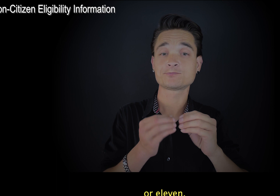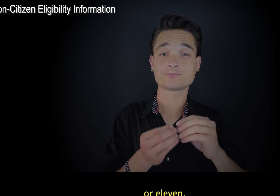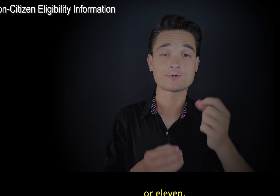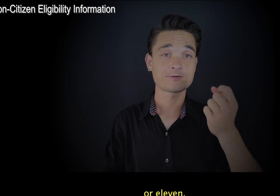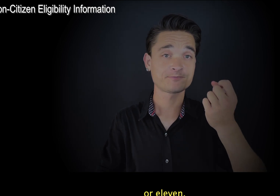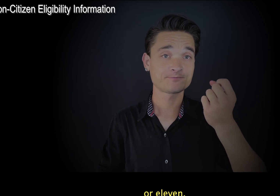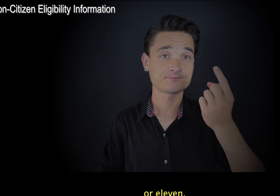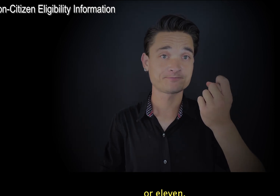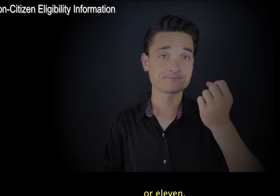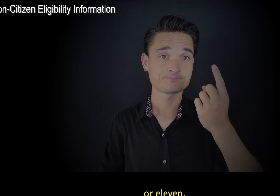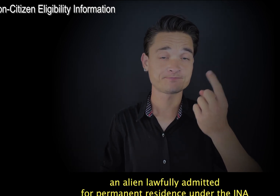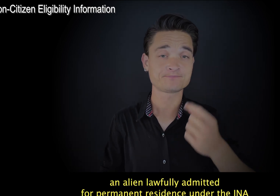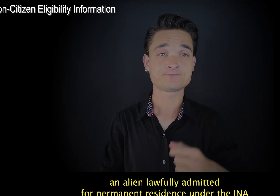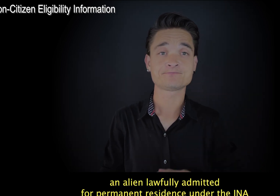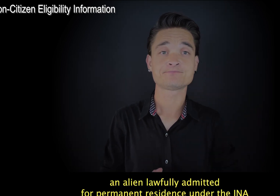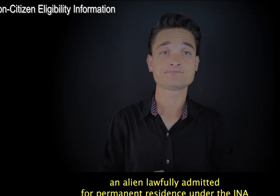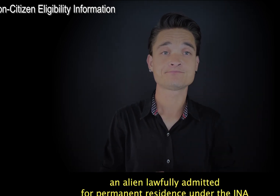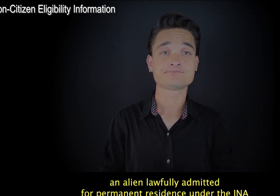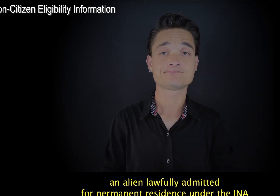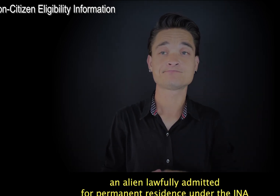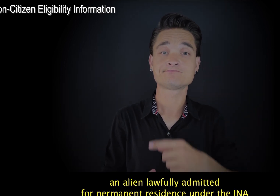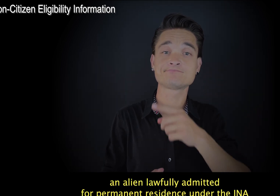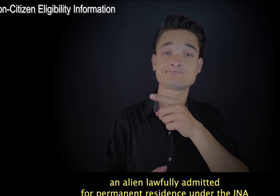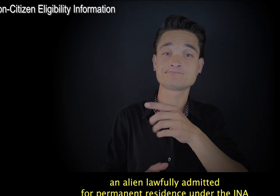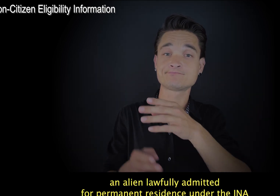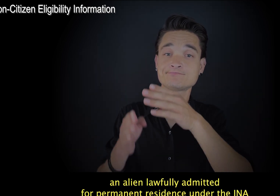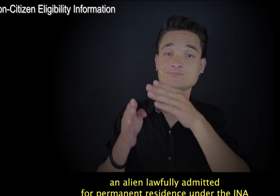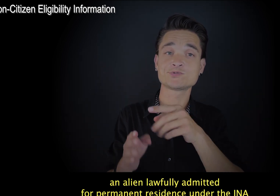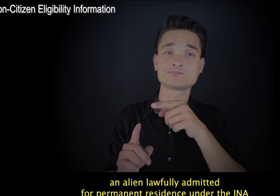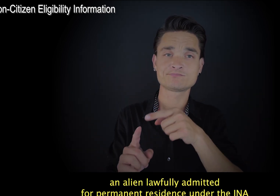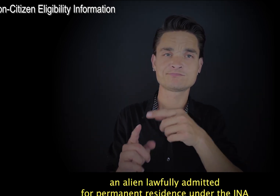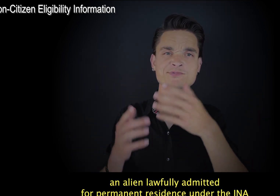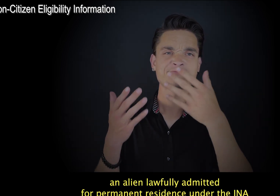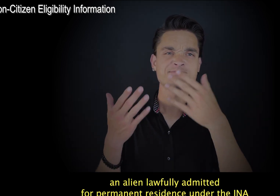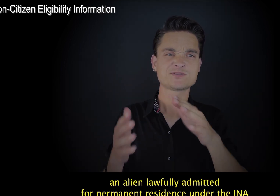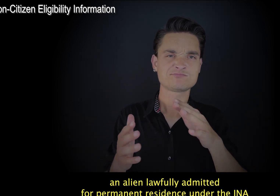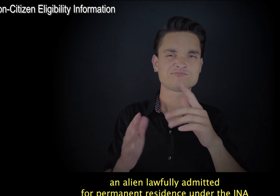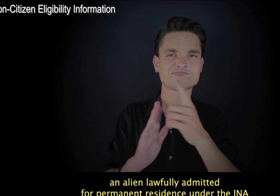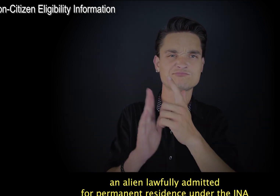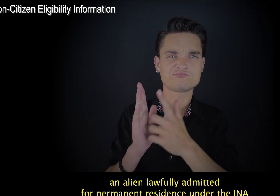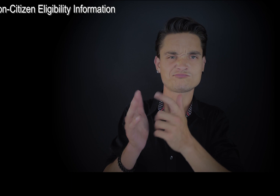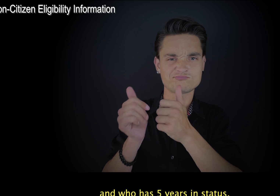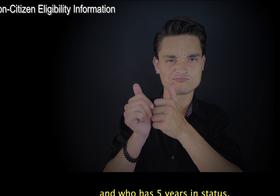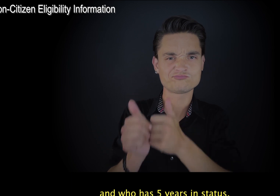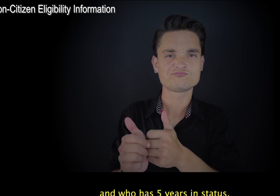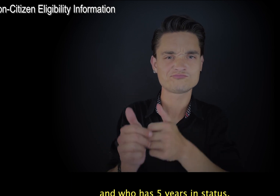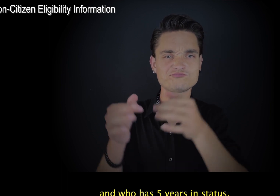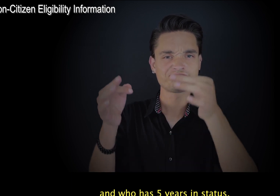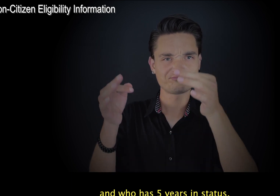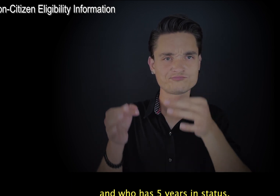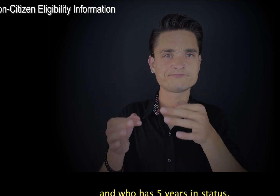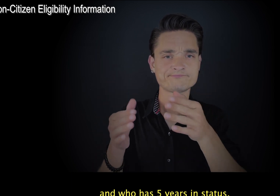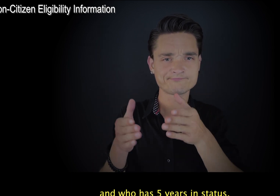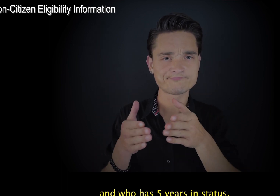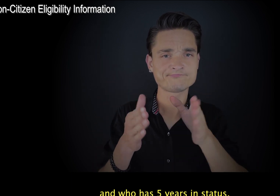or eleven, an alien lawfully admitted for permanent residence under the INA and who has 5 years in status,